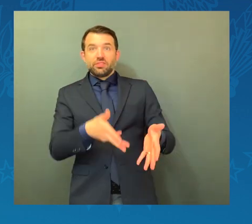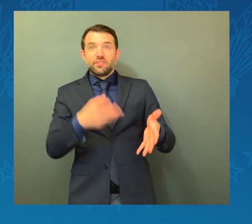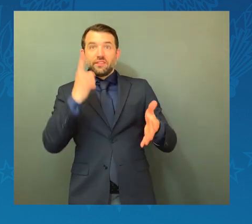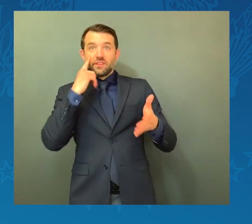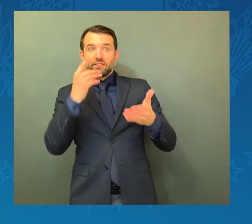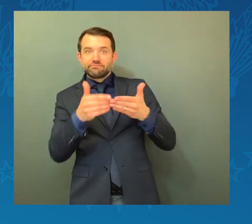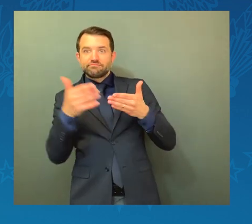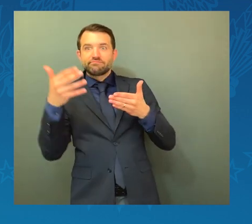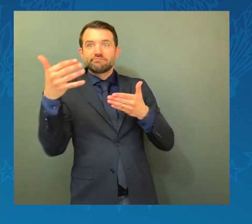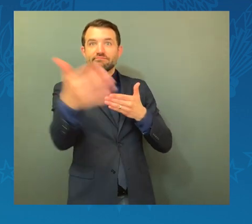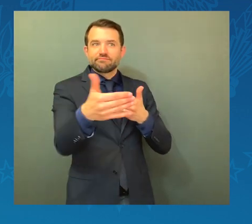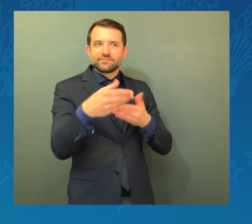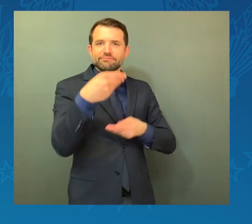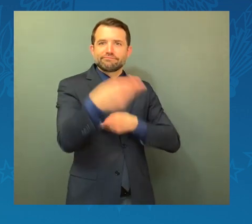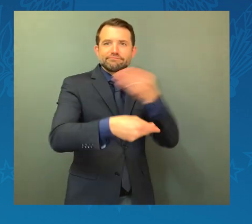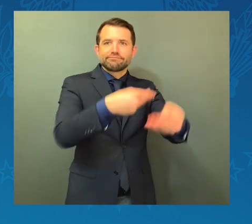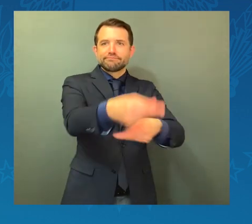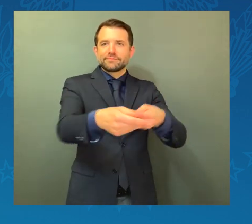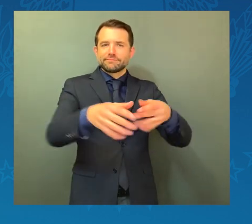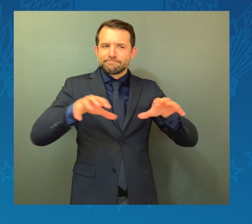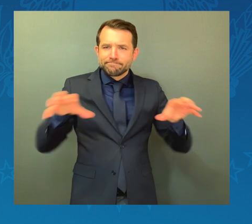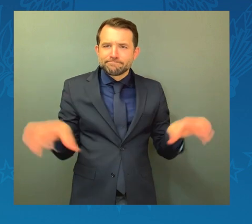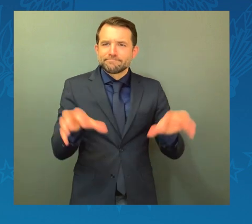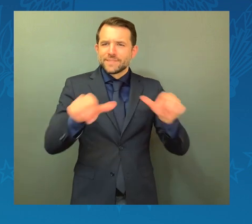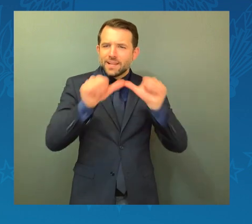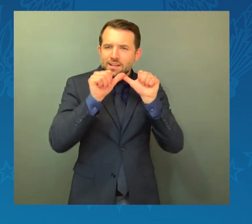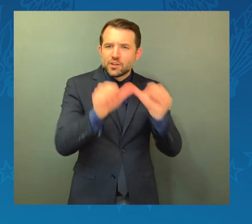That energy drives our entire nation forward,